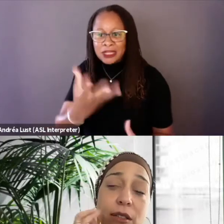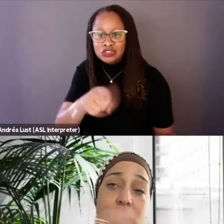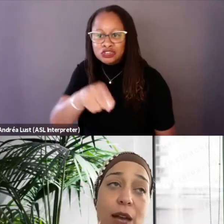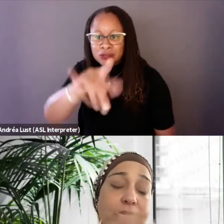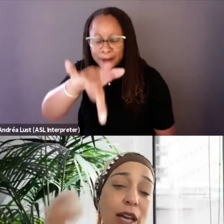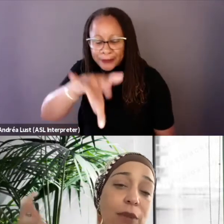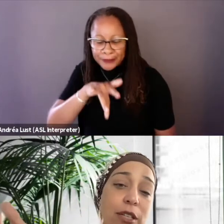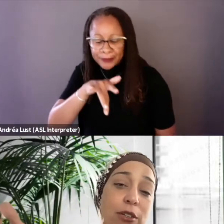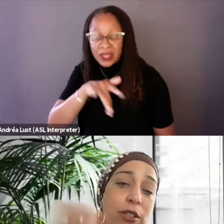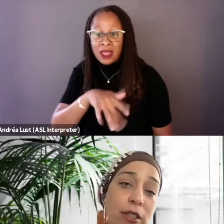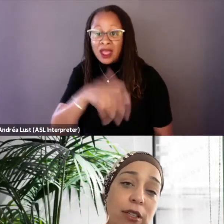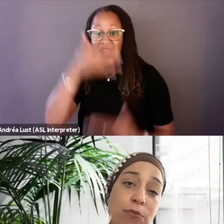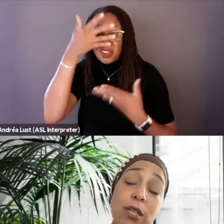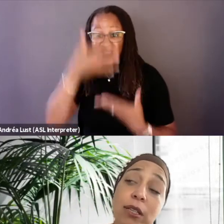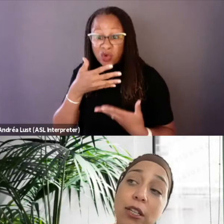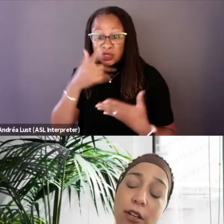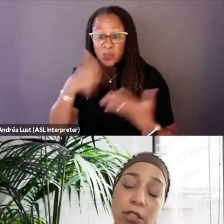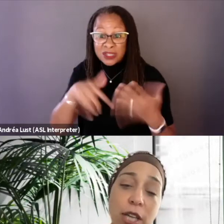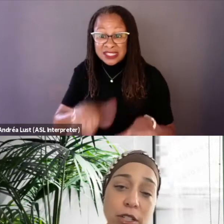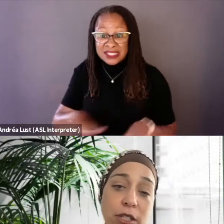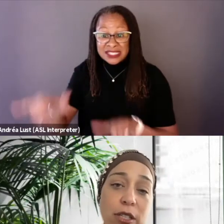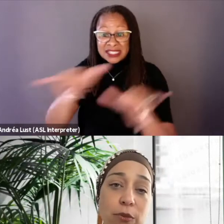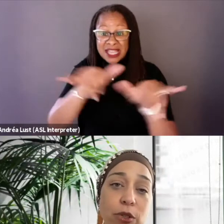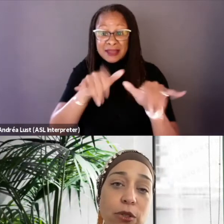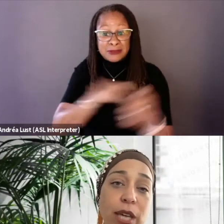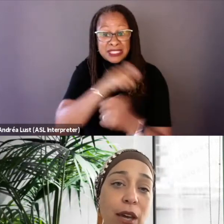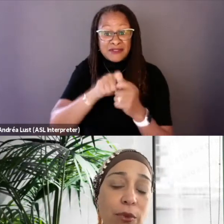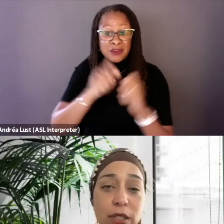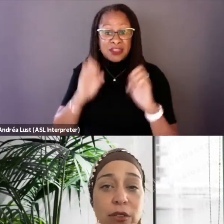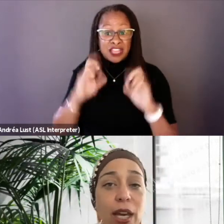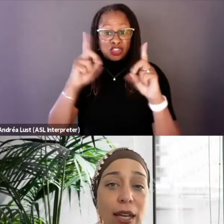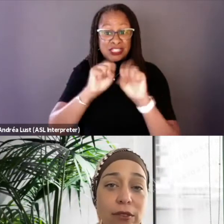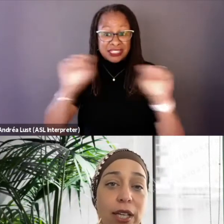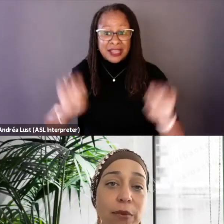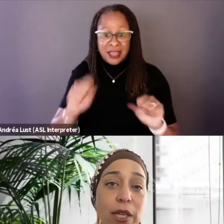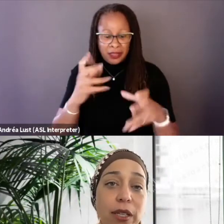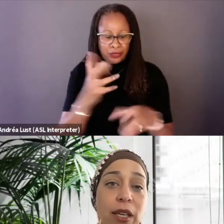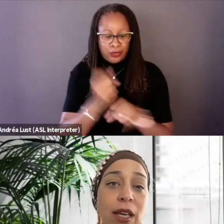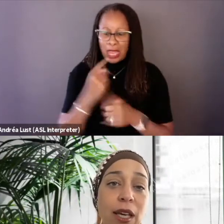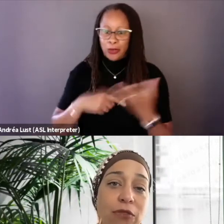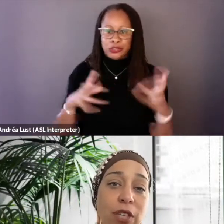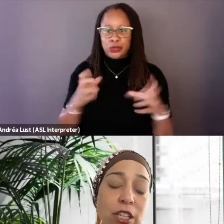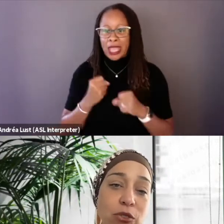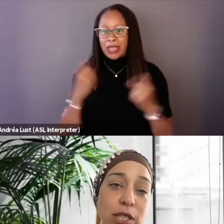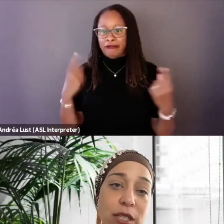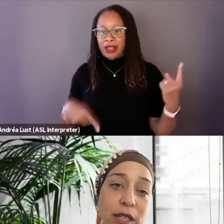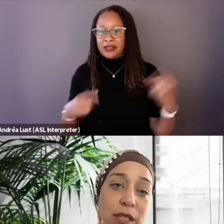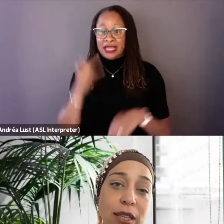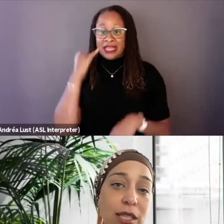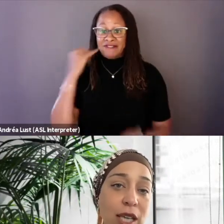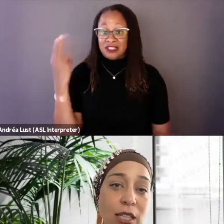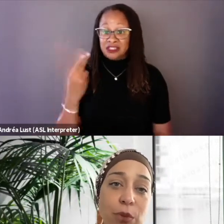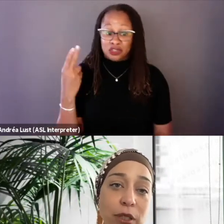the common denominator, particularly in our education system, you get what you get, right? I mean, and if the history isn't in the textbook